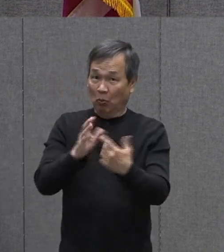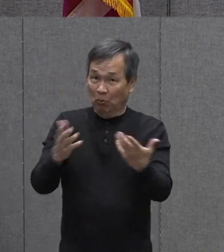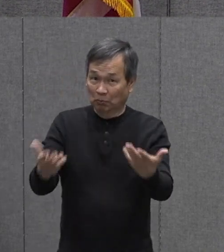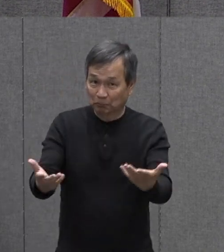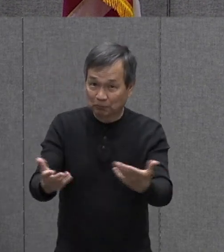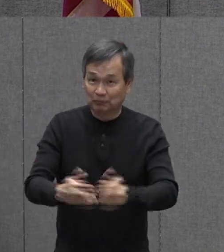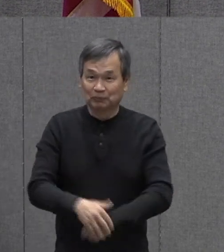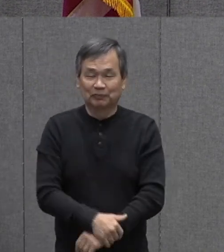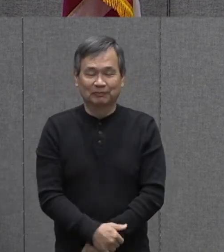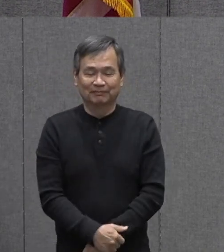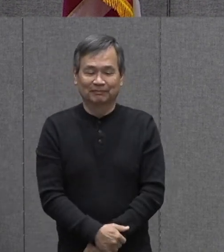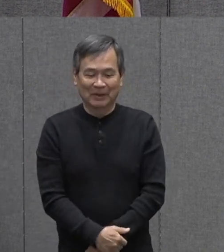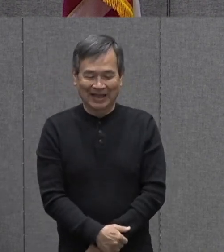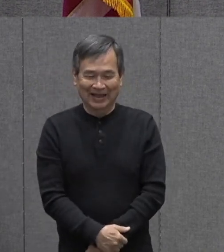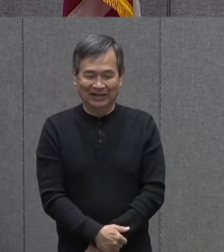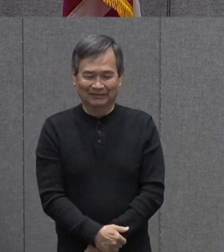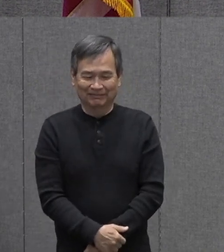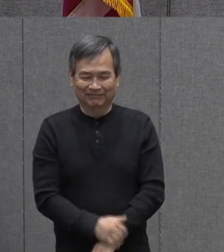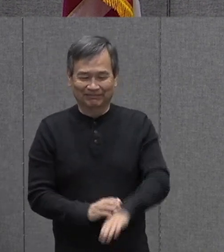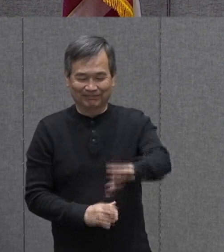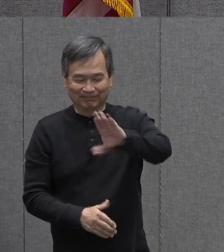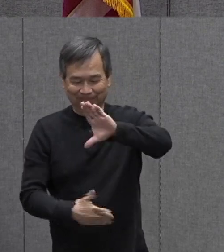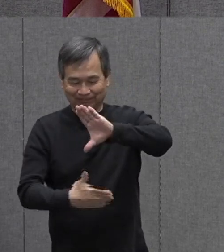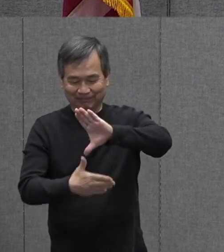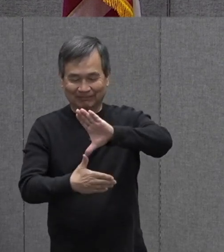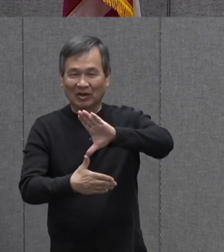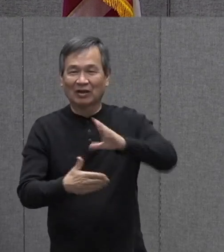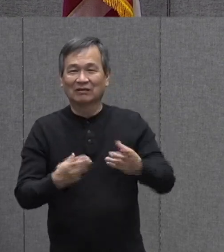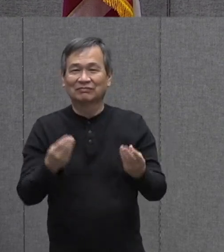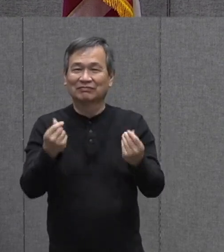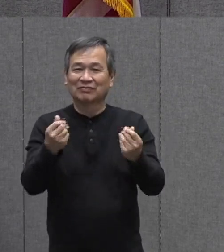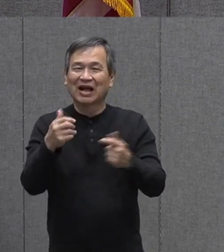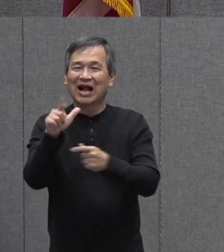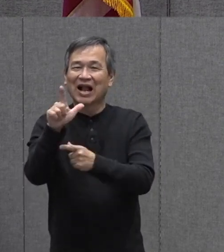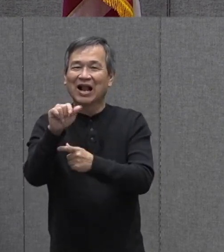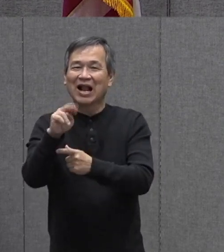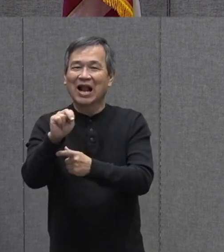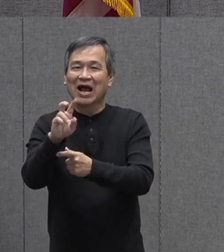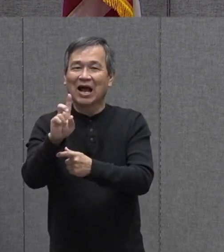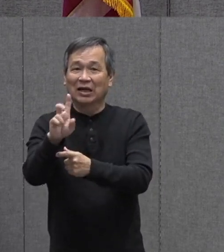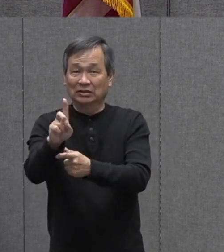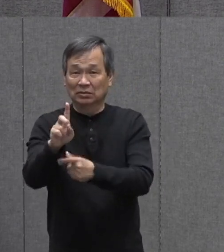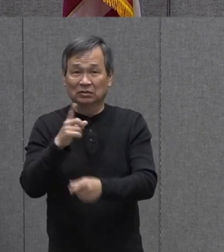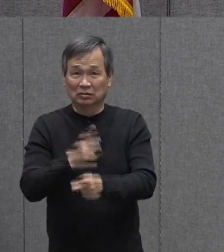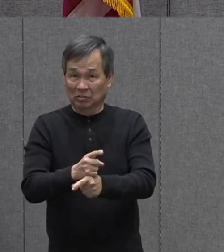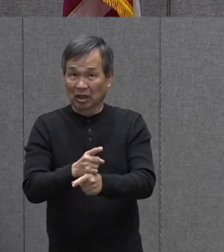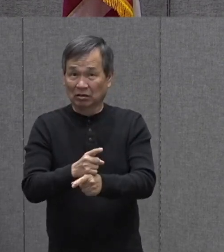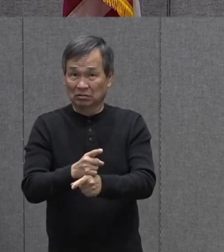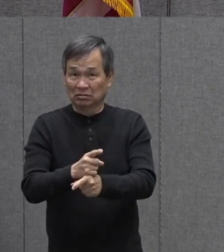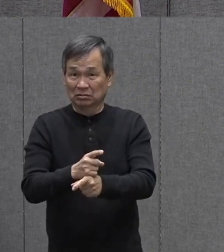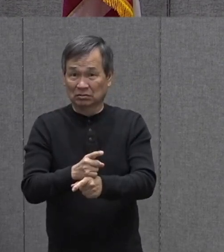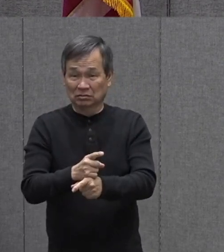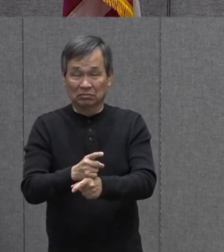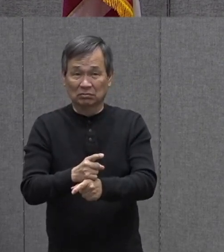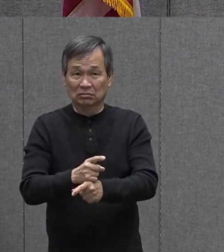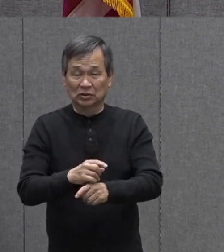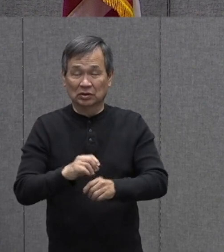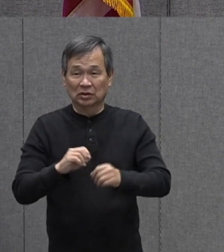that this is land and that's why I use green. I think you get the idea that I have, land. And then I'm gonna draw the Antarctica down here